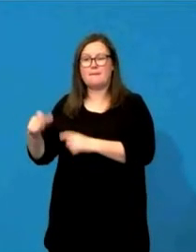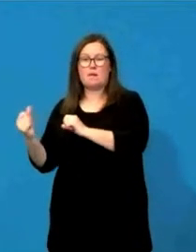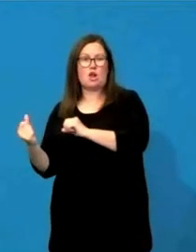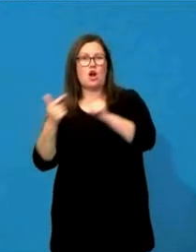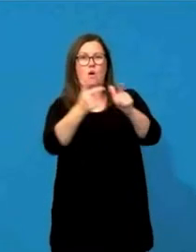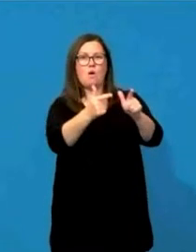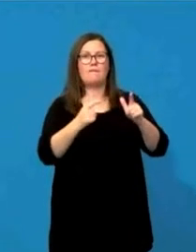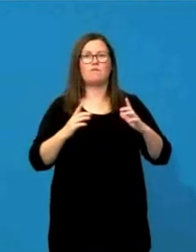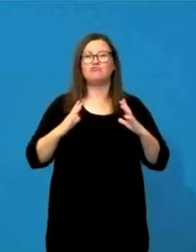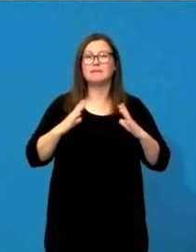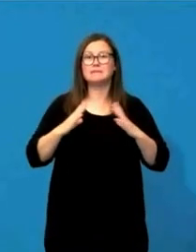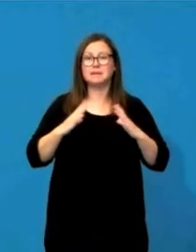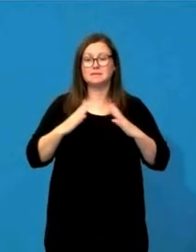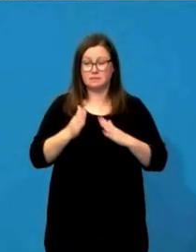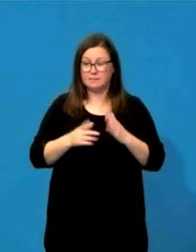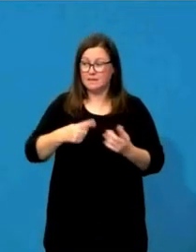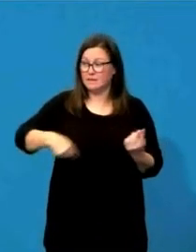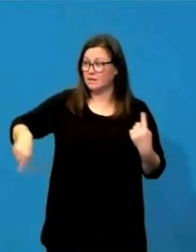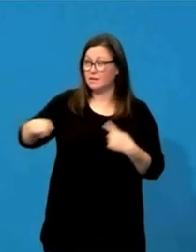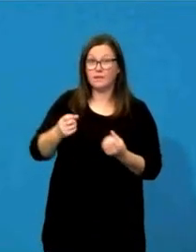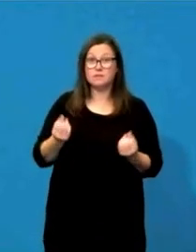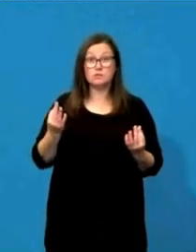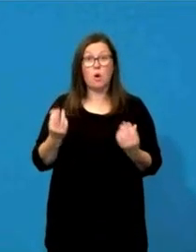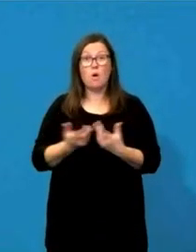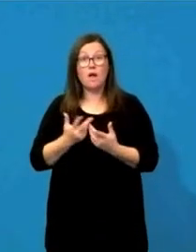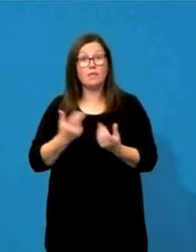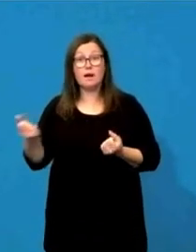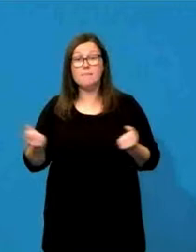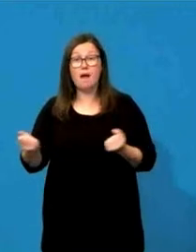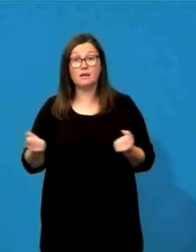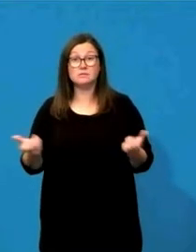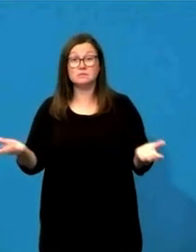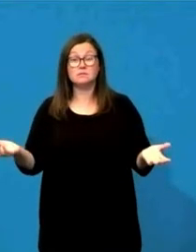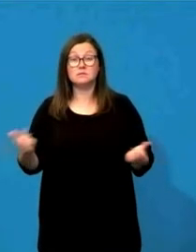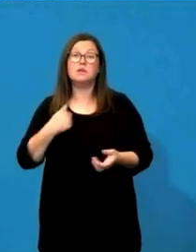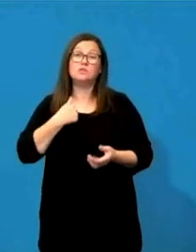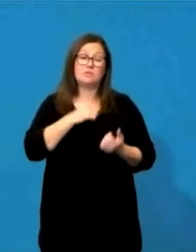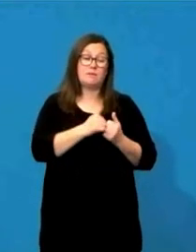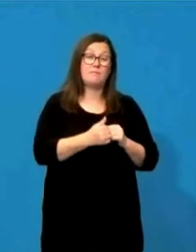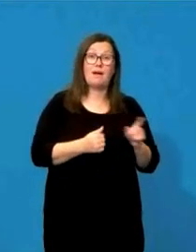So, my partner said, "Well, you know, I'm happy to put my hand up and I want to try and